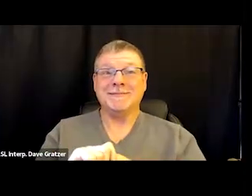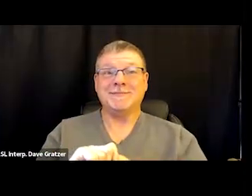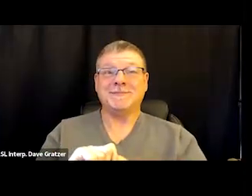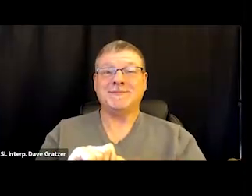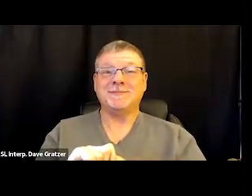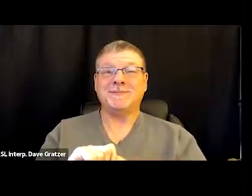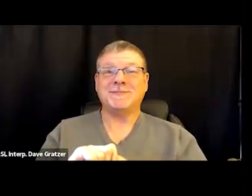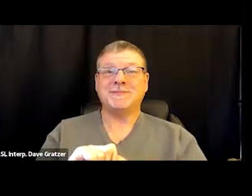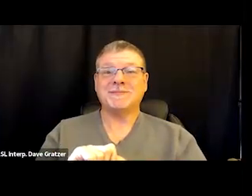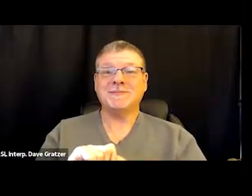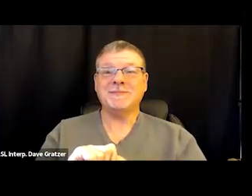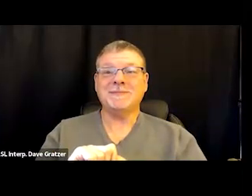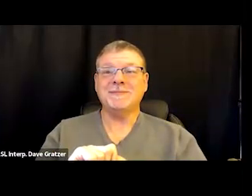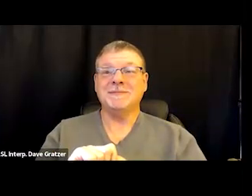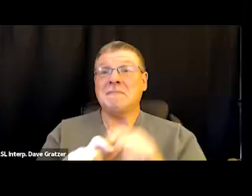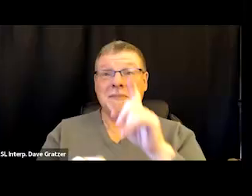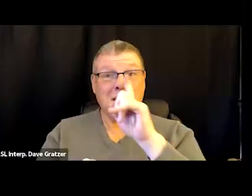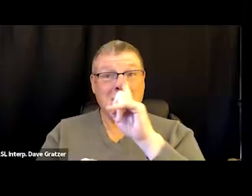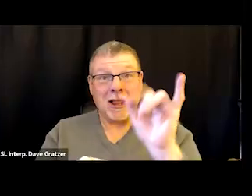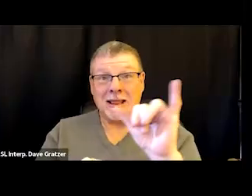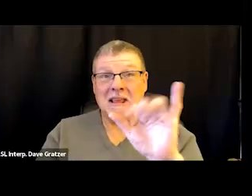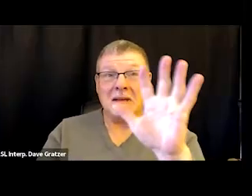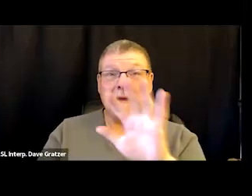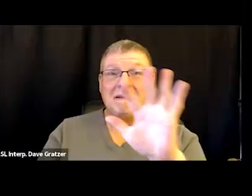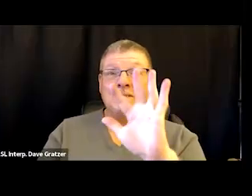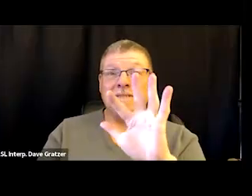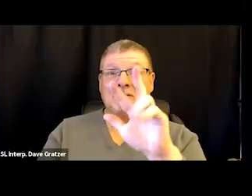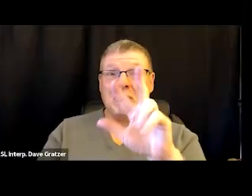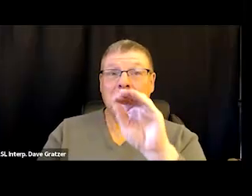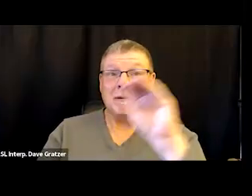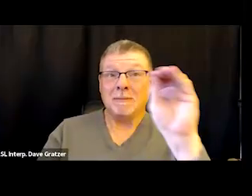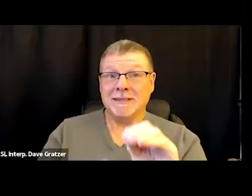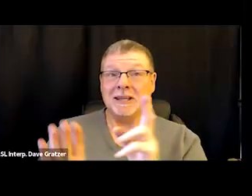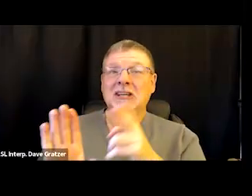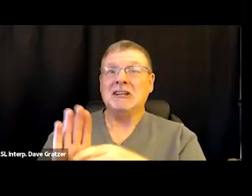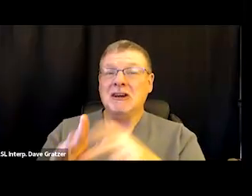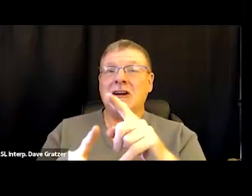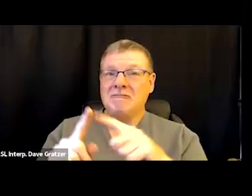Um, so it looks like about 53% of you are joining from an urban location,